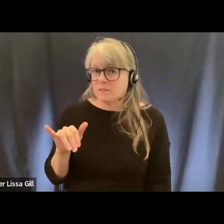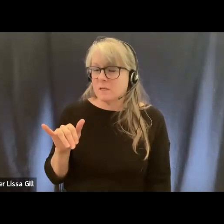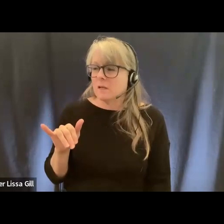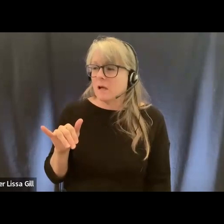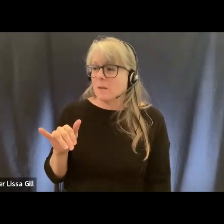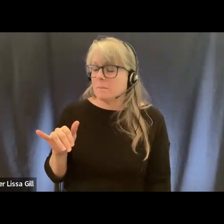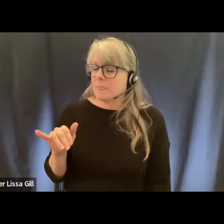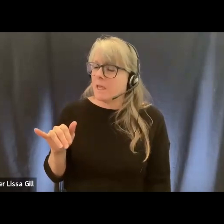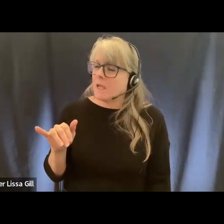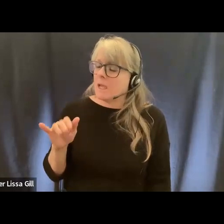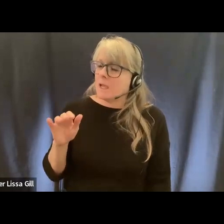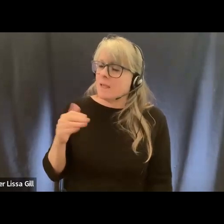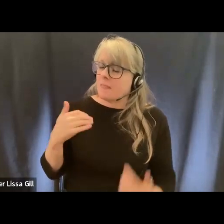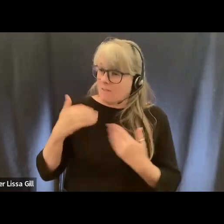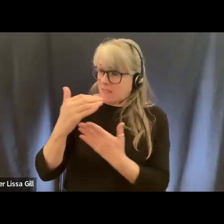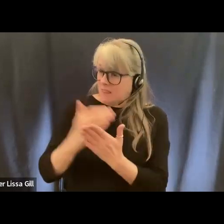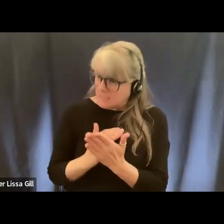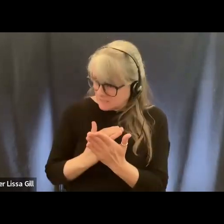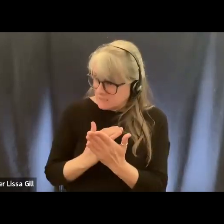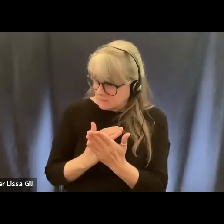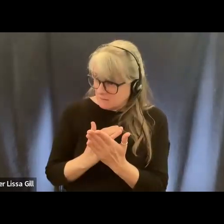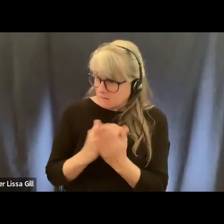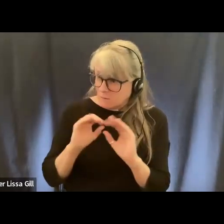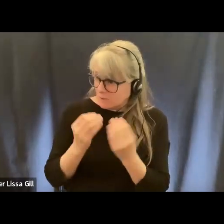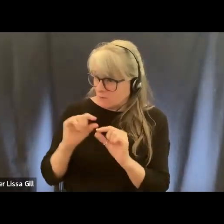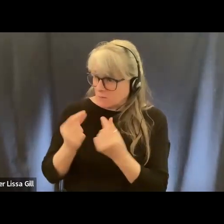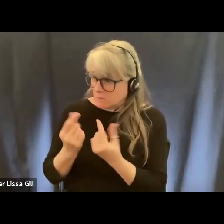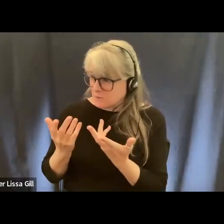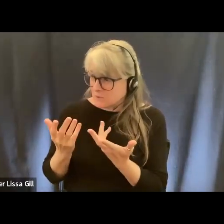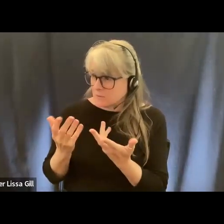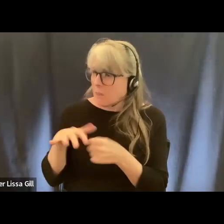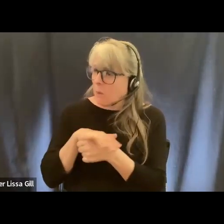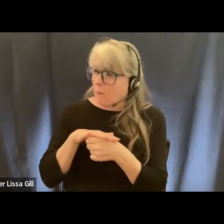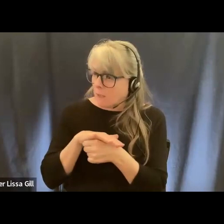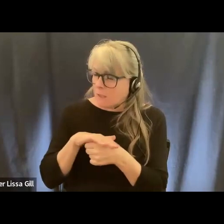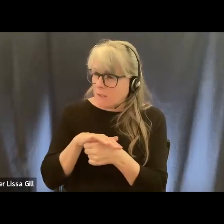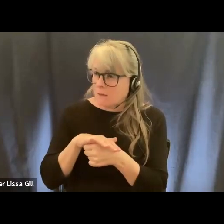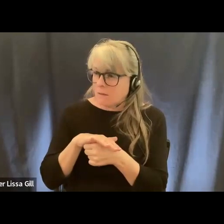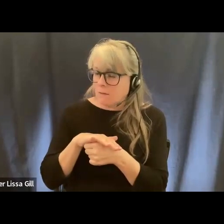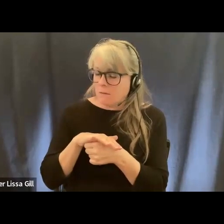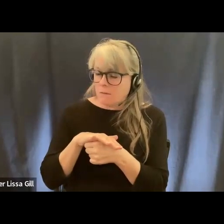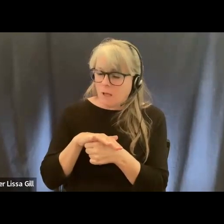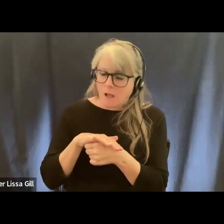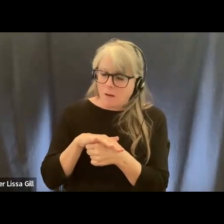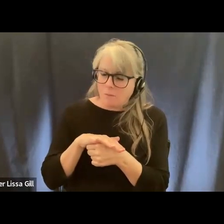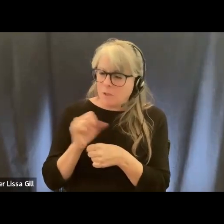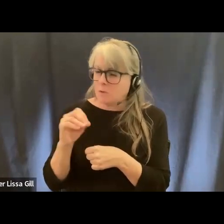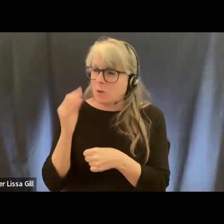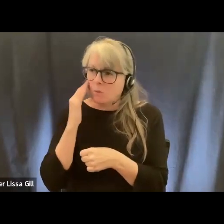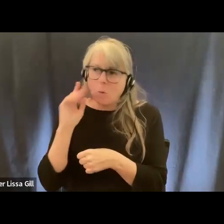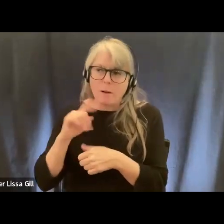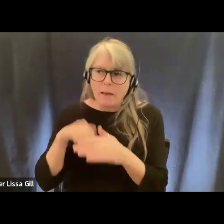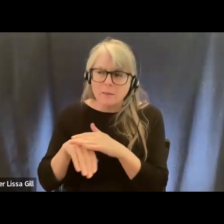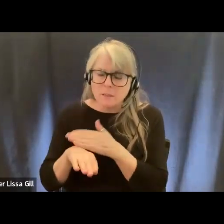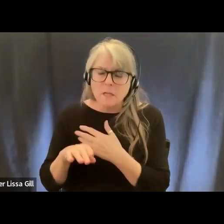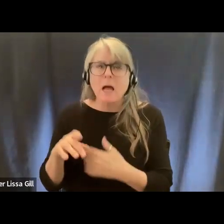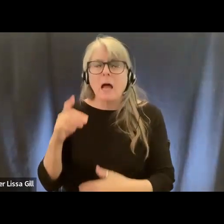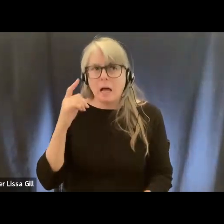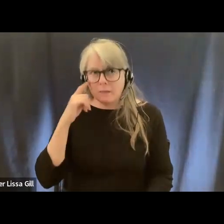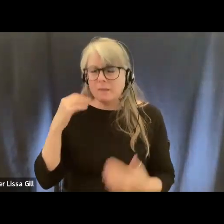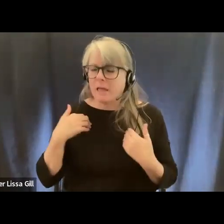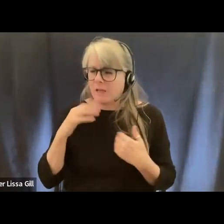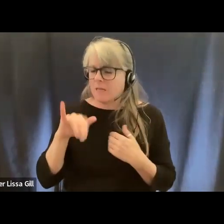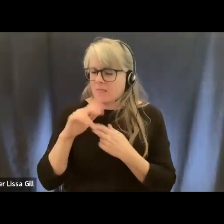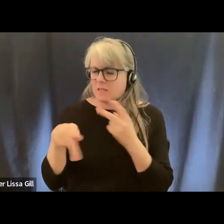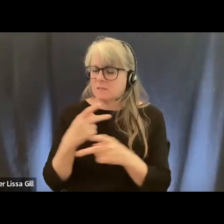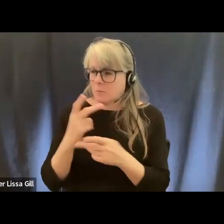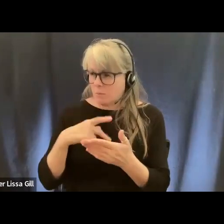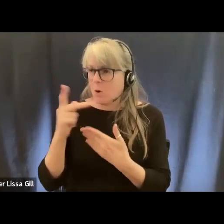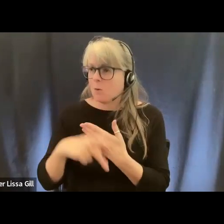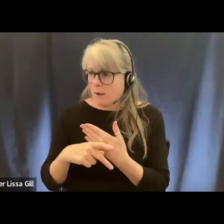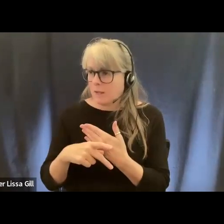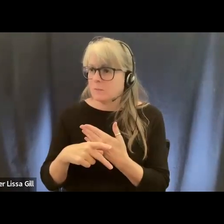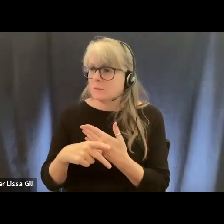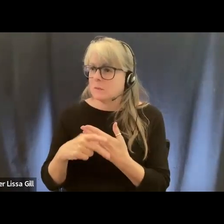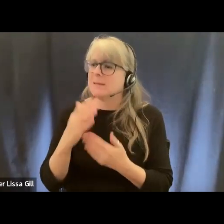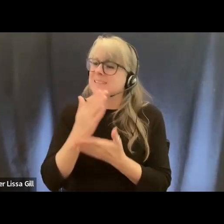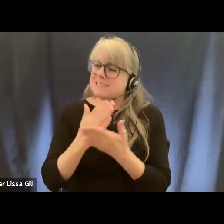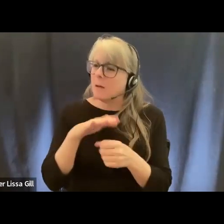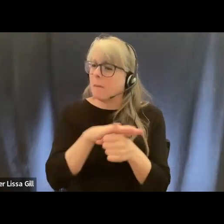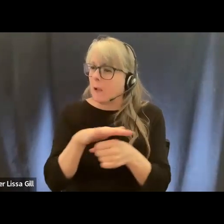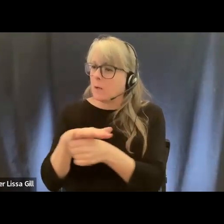Like is there a list of them, you know, locally. To know where to access, cause I think that they have those type of programs you're talking about in some areas.